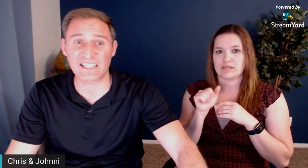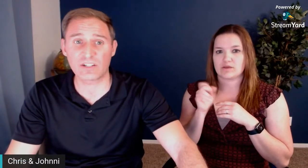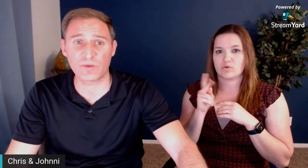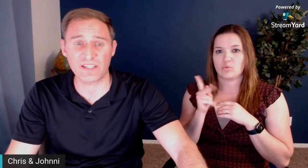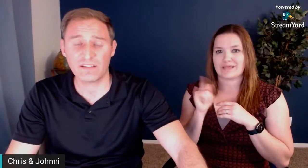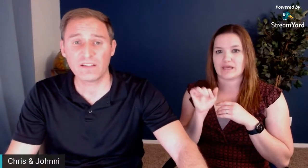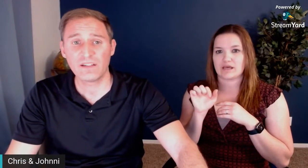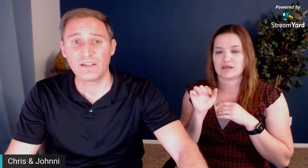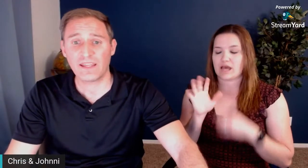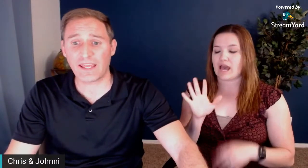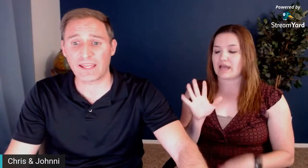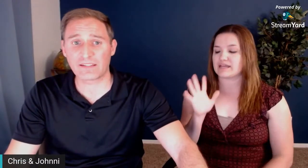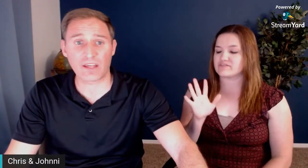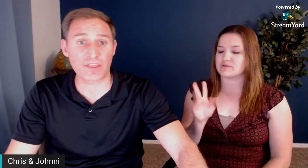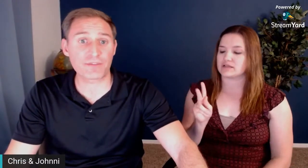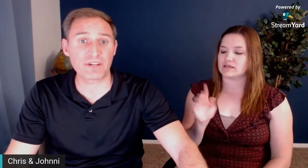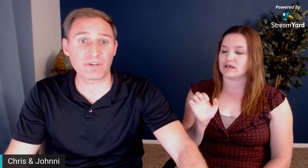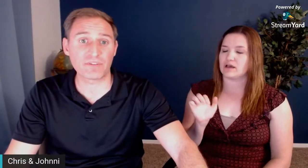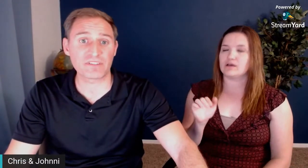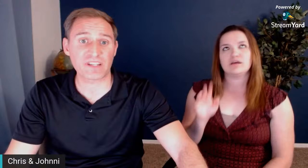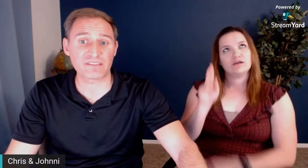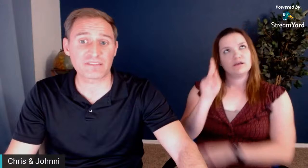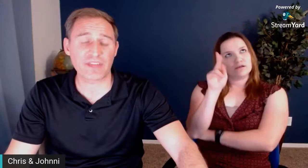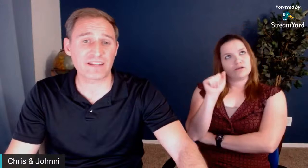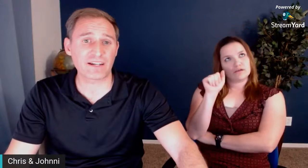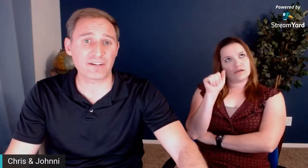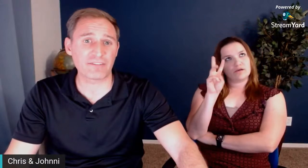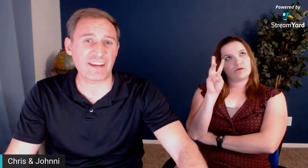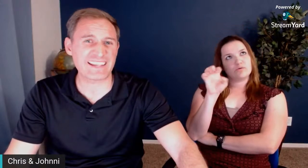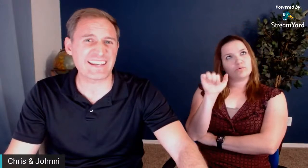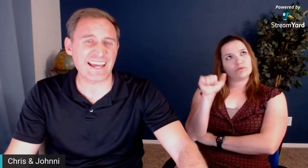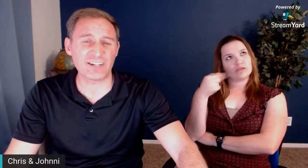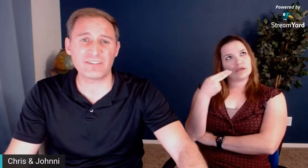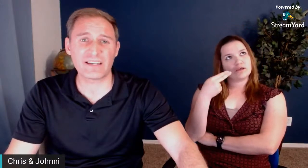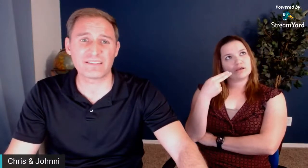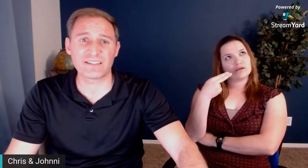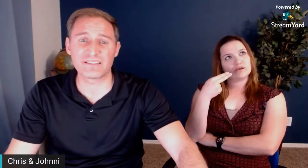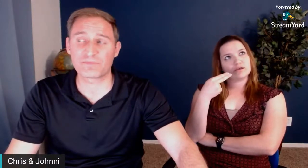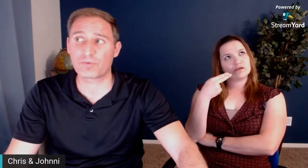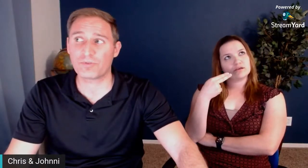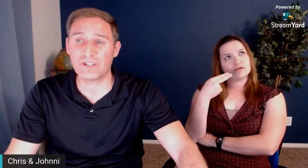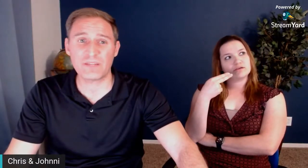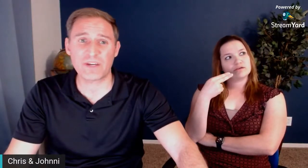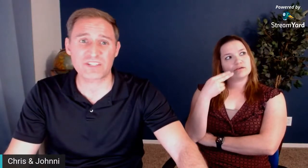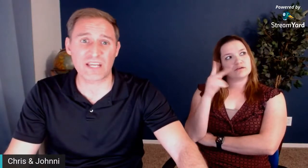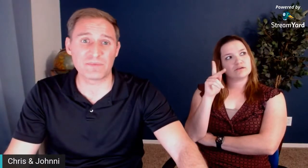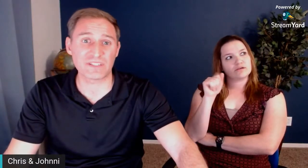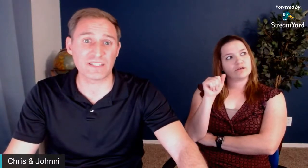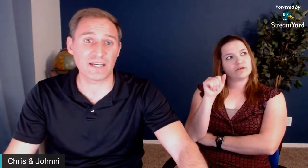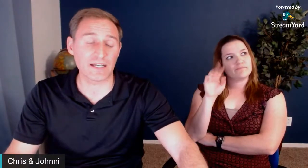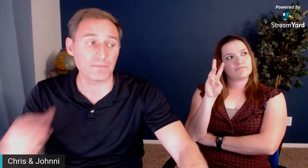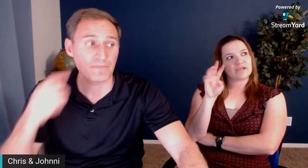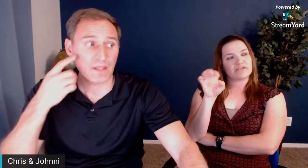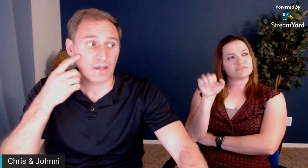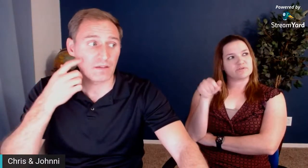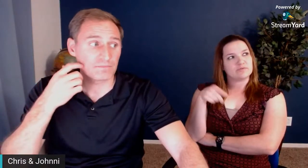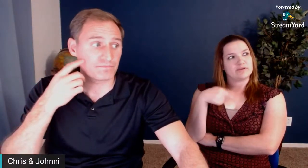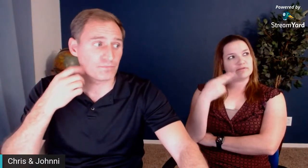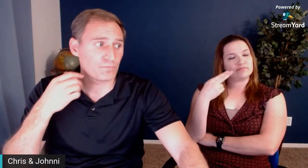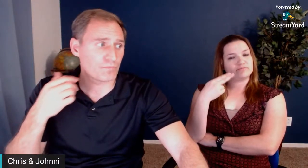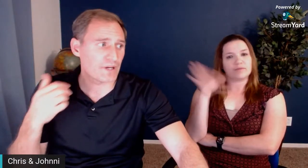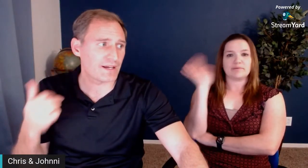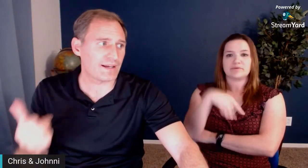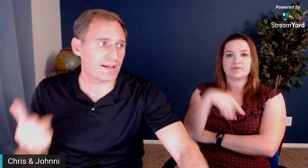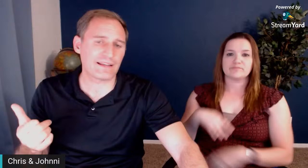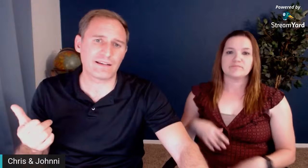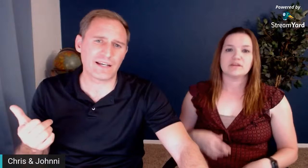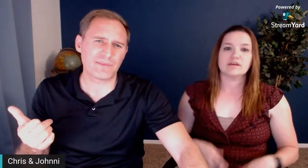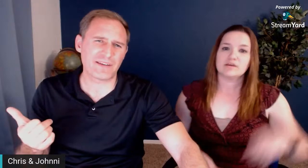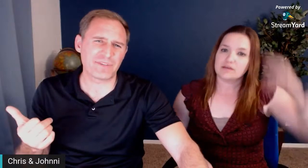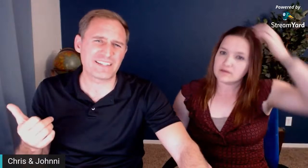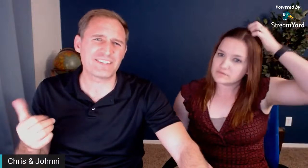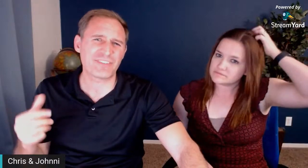lake koya and three rivers and so that area right now is pretty much empty um whatever um we did do